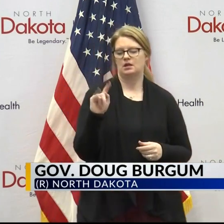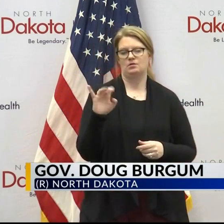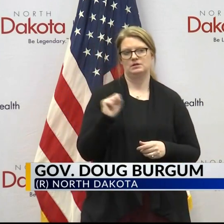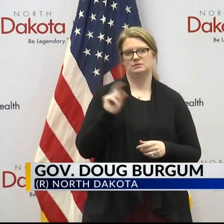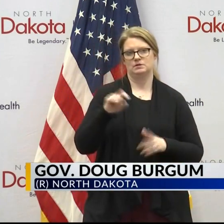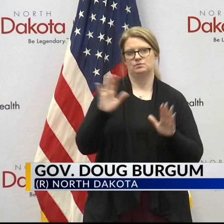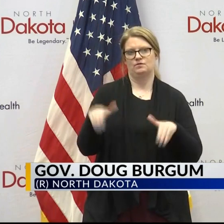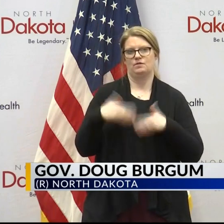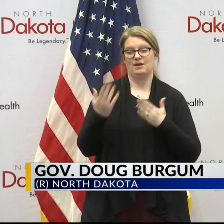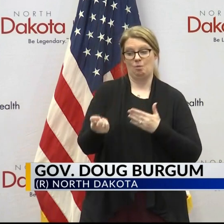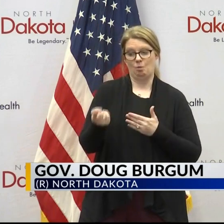EACH OF THOSE.